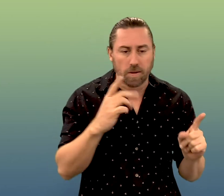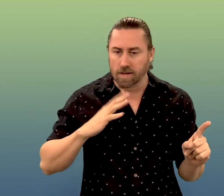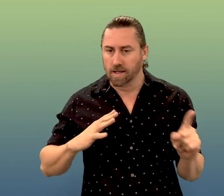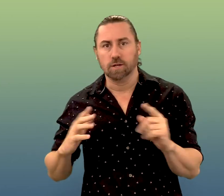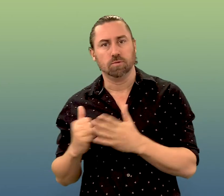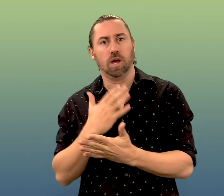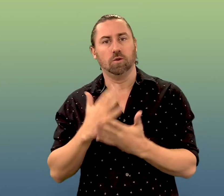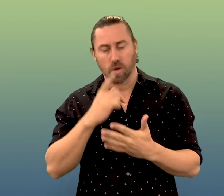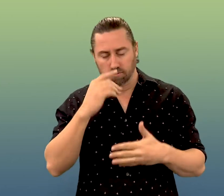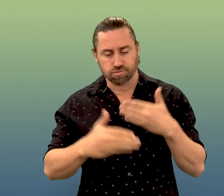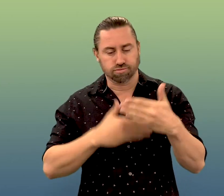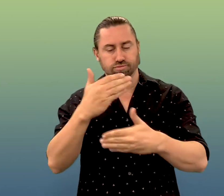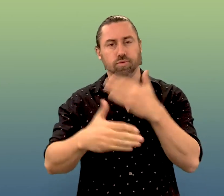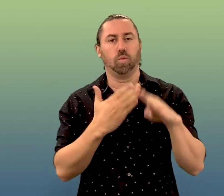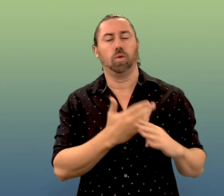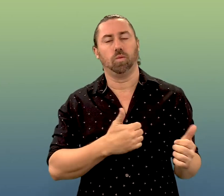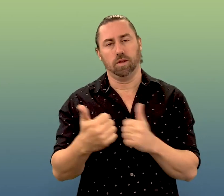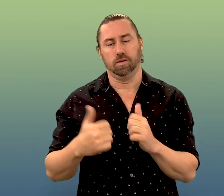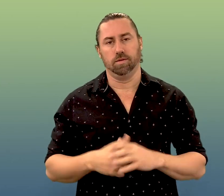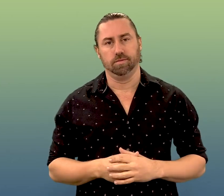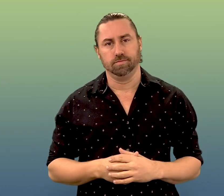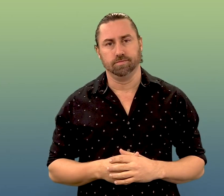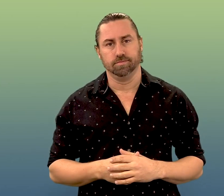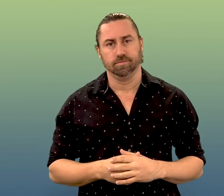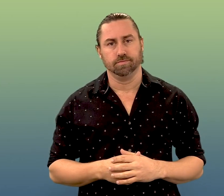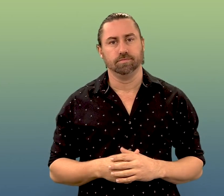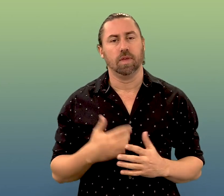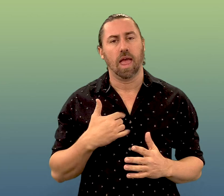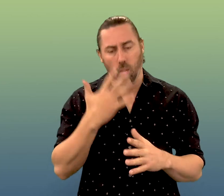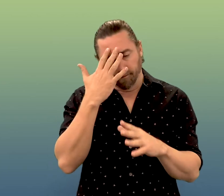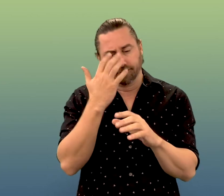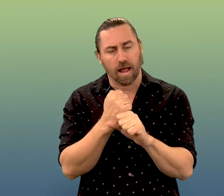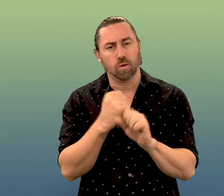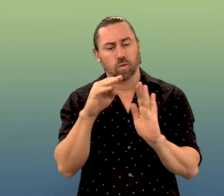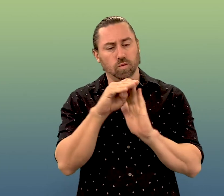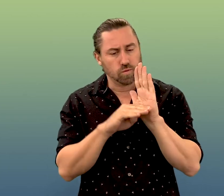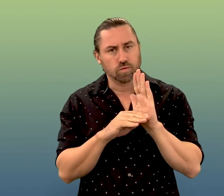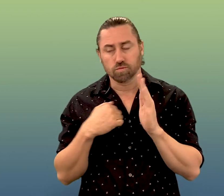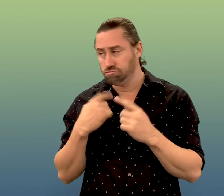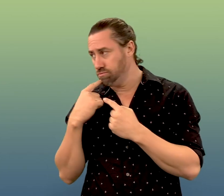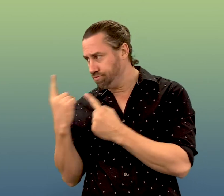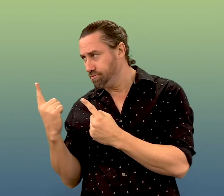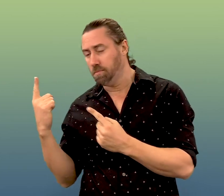with the environment and tools they need. Our values will be shared with our partners